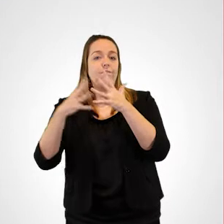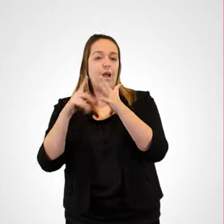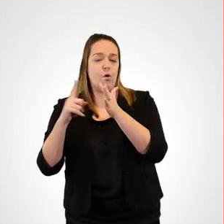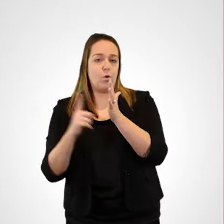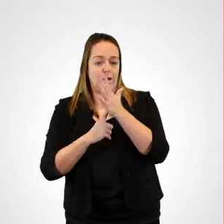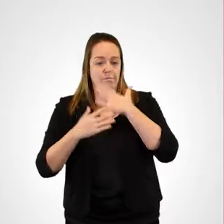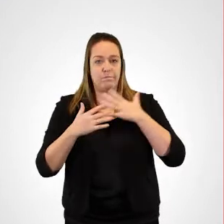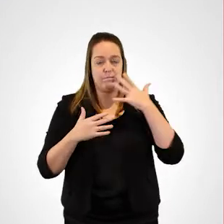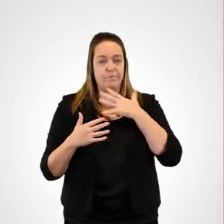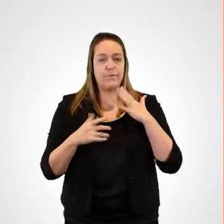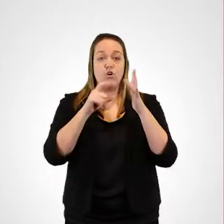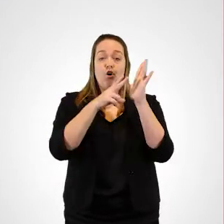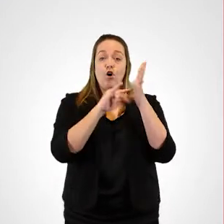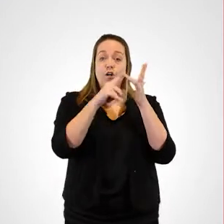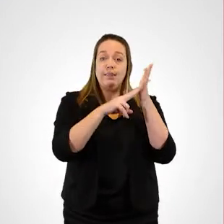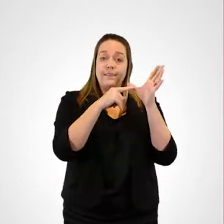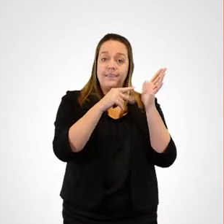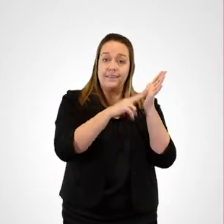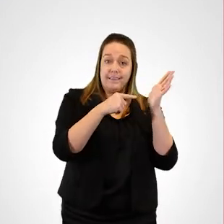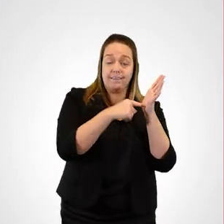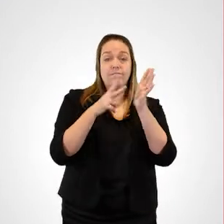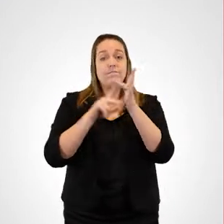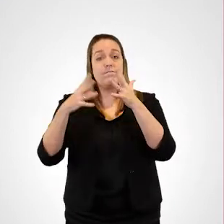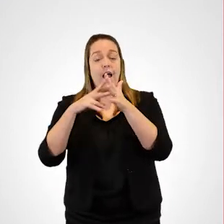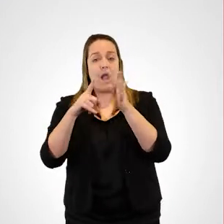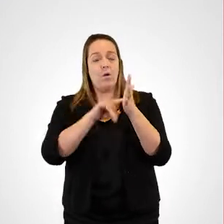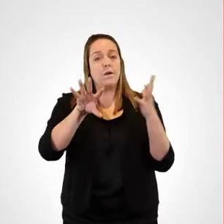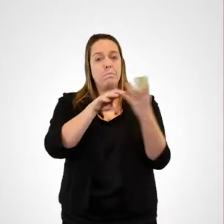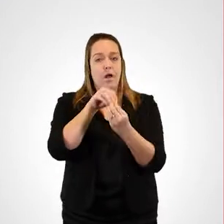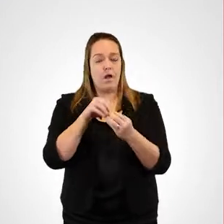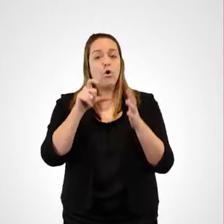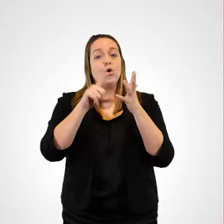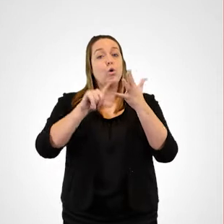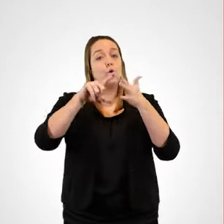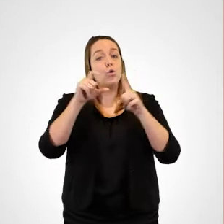Consonants and vowels are combined so cueing is cued in syllables